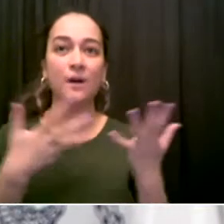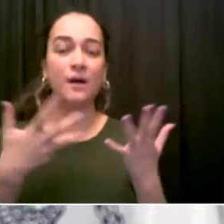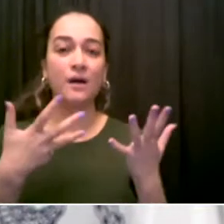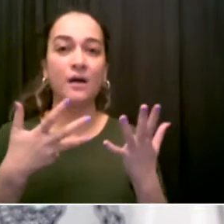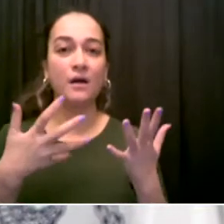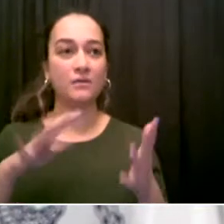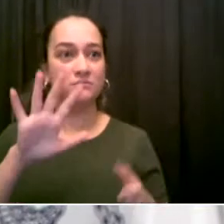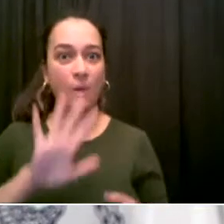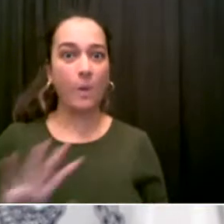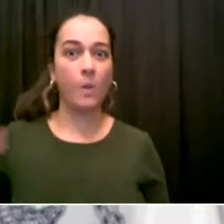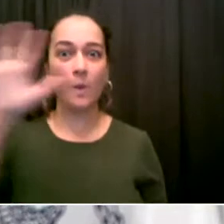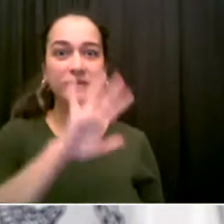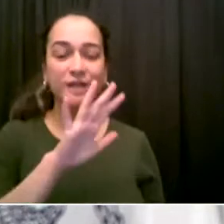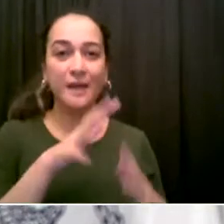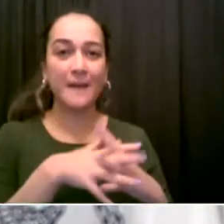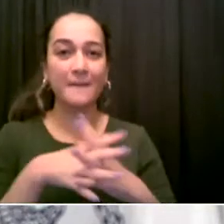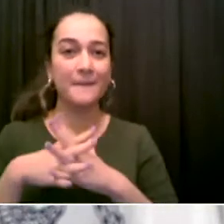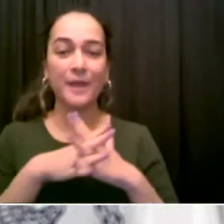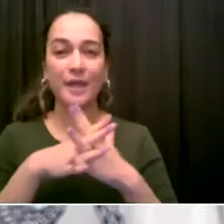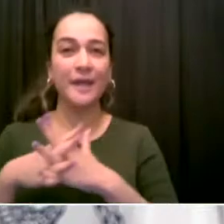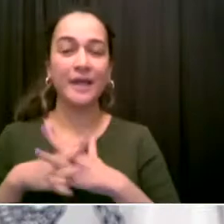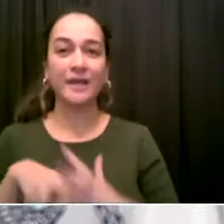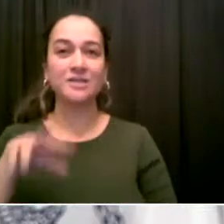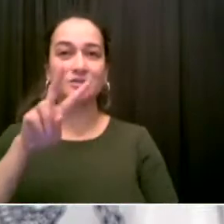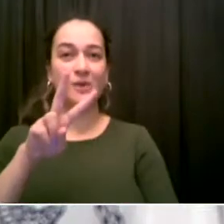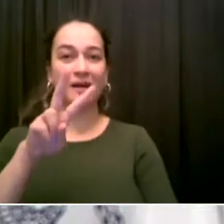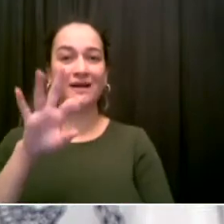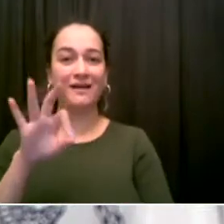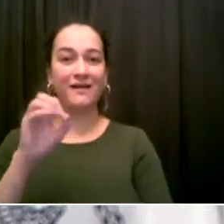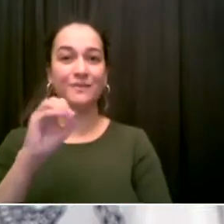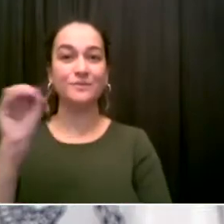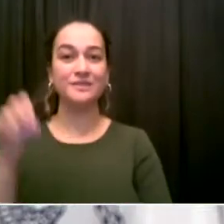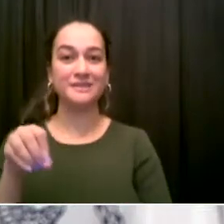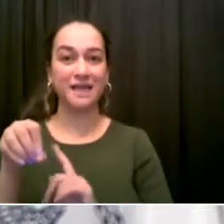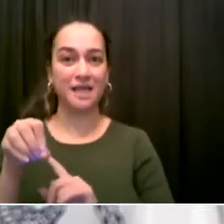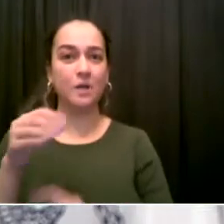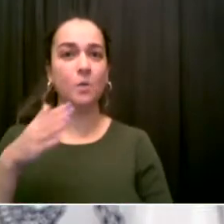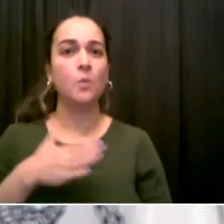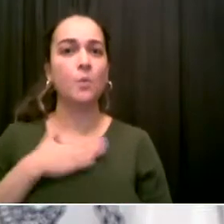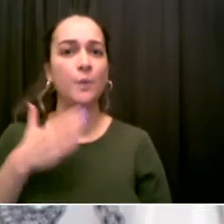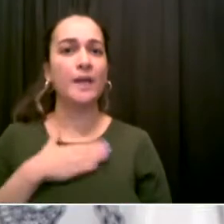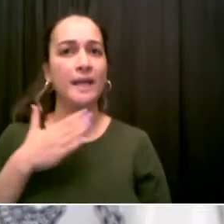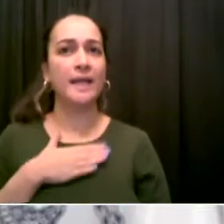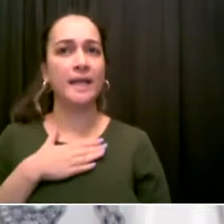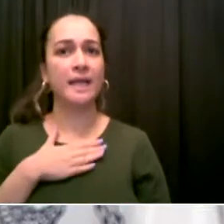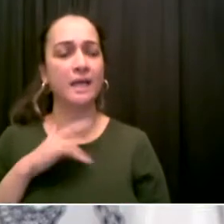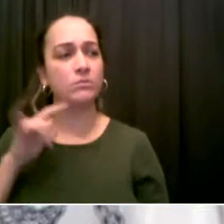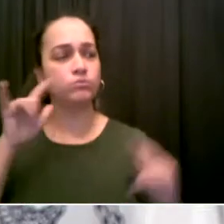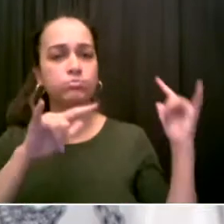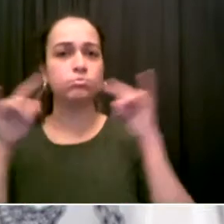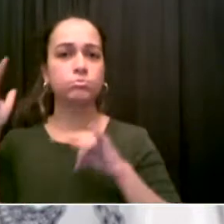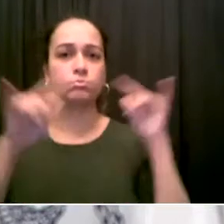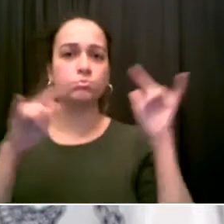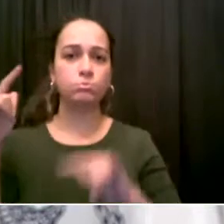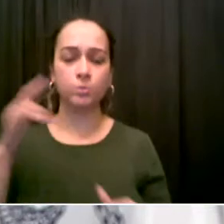CONSIDER TRAVELING TO THE CITY. THERE IS TALK